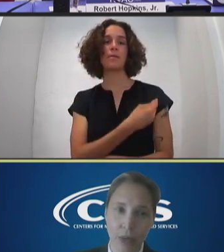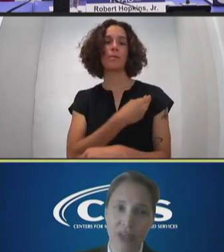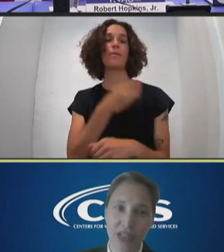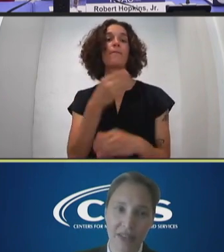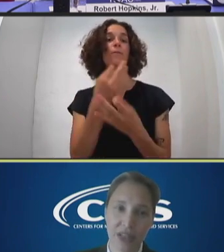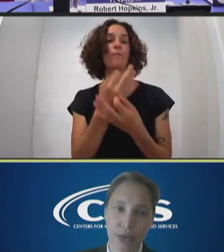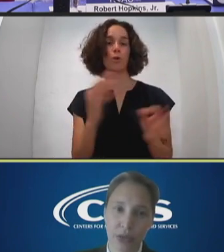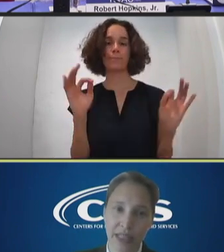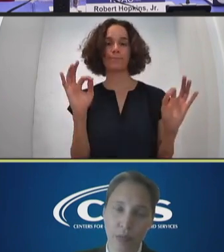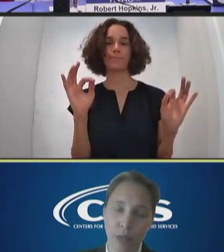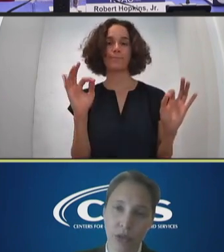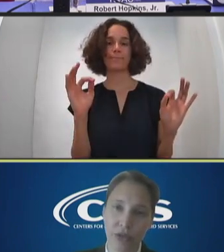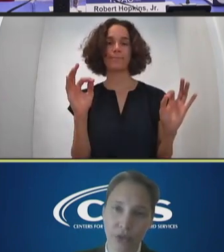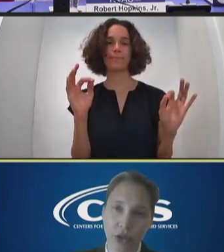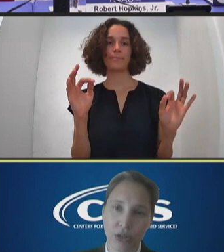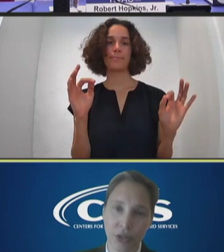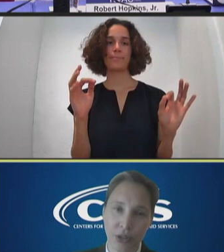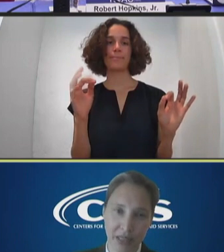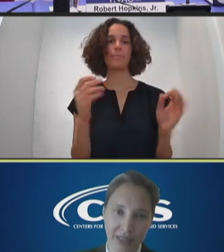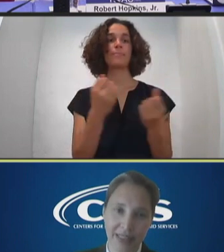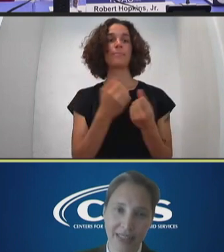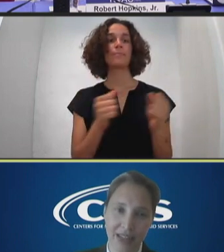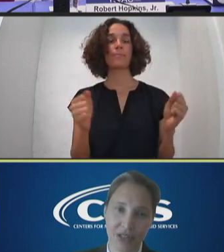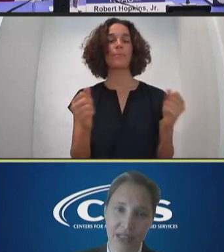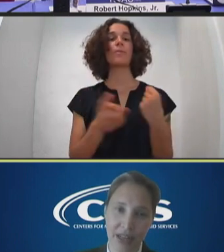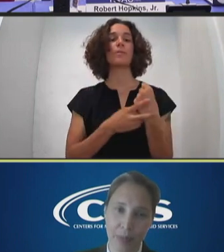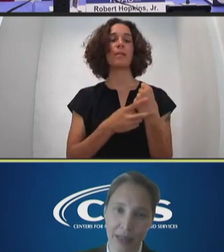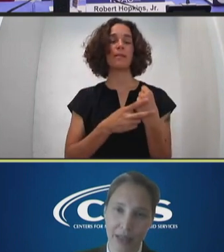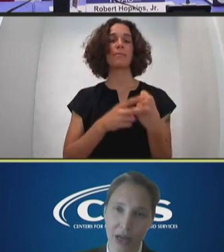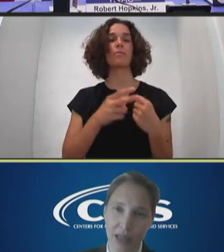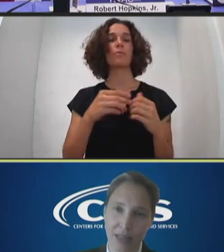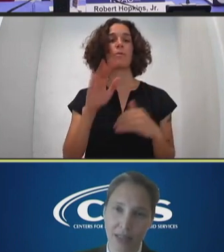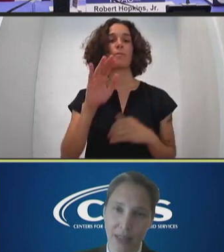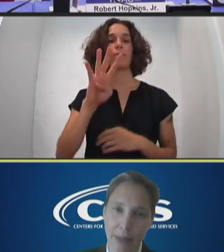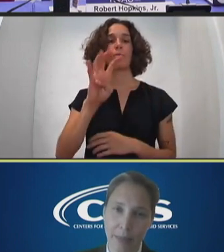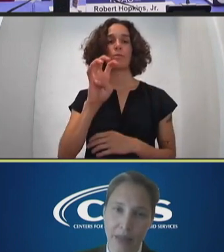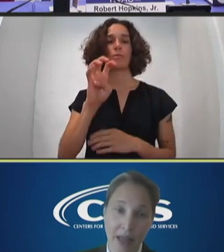which saved enrollees more than $400 million in out of pocket costs. And